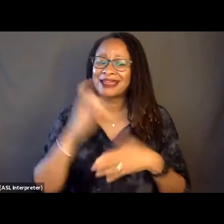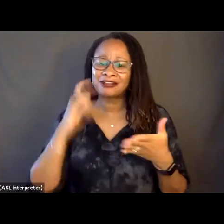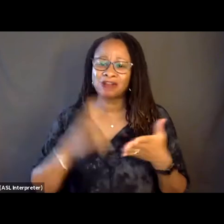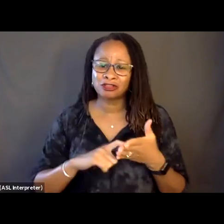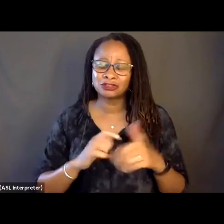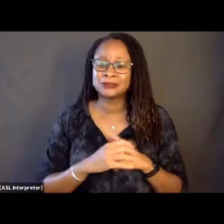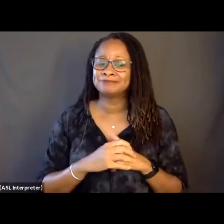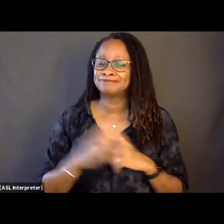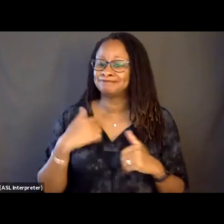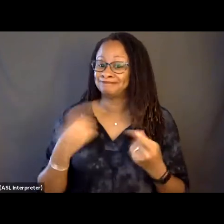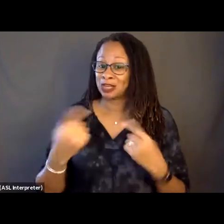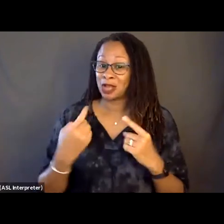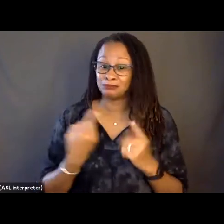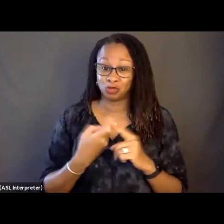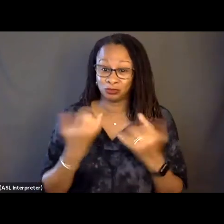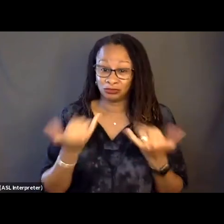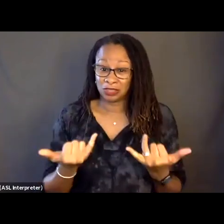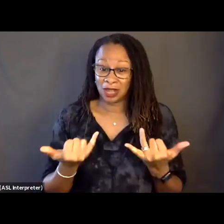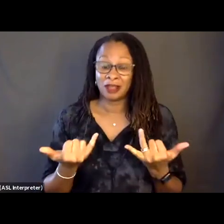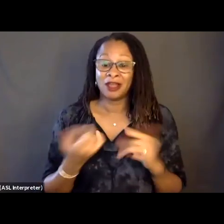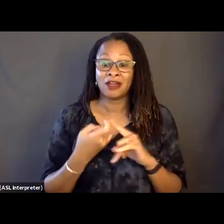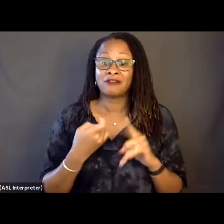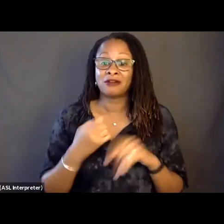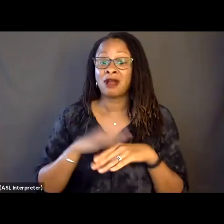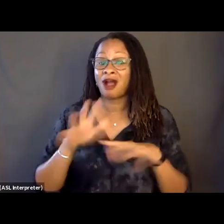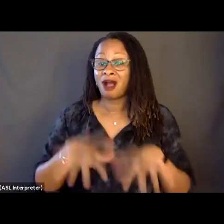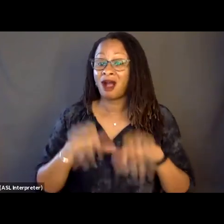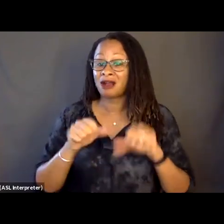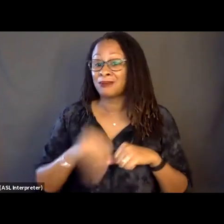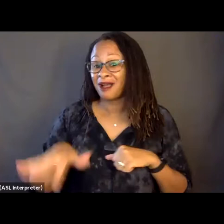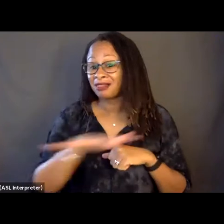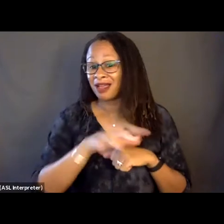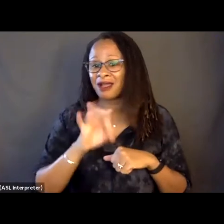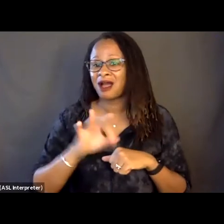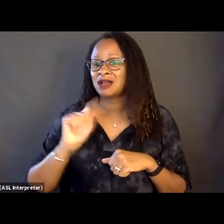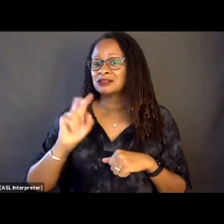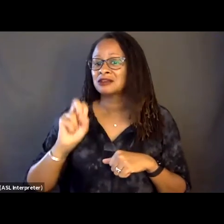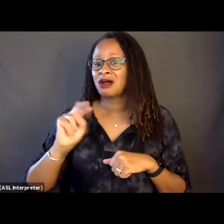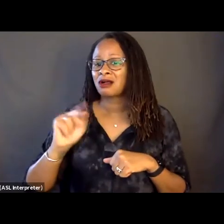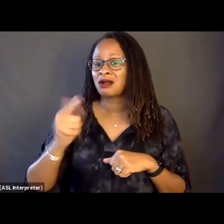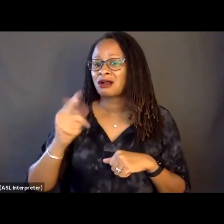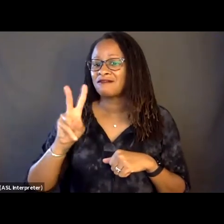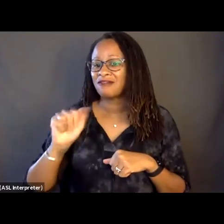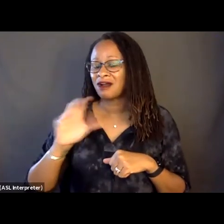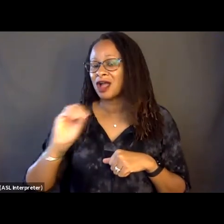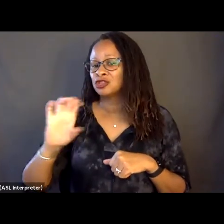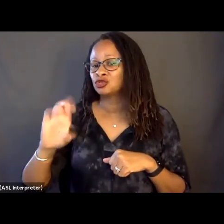I come to you today on the occupied land of the Tongva and to Chumash people, who have been stewards